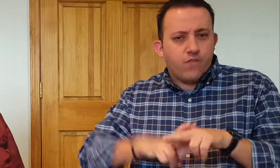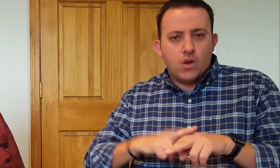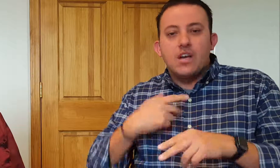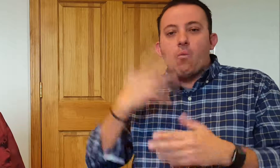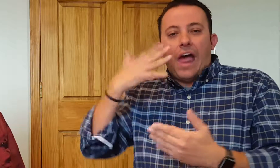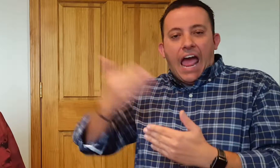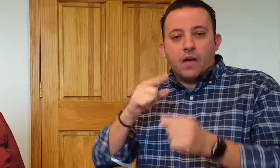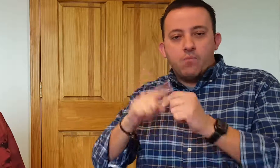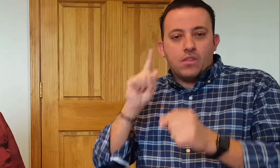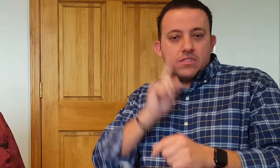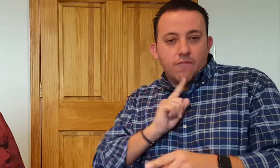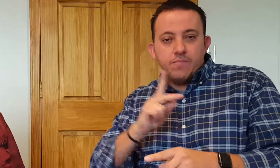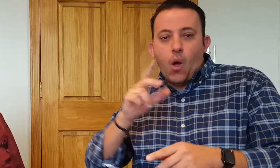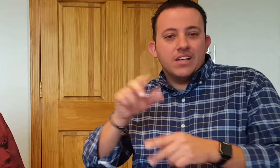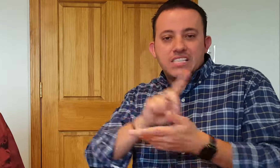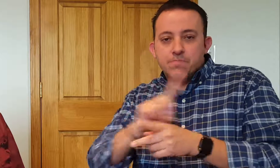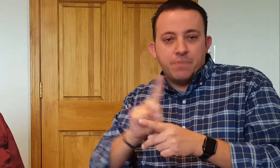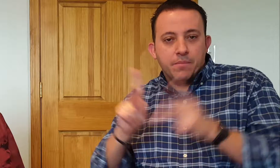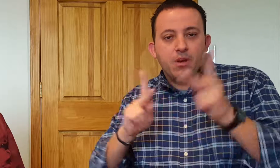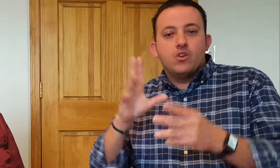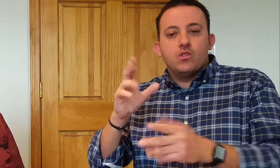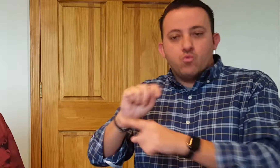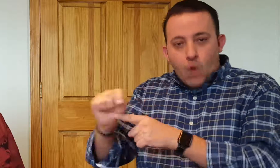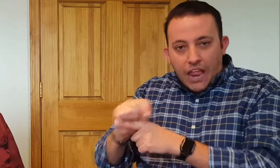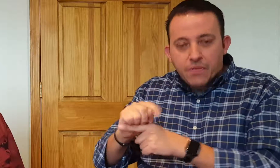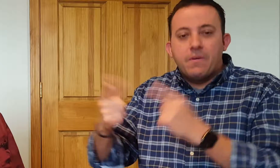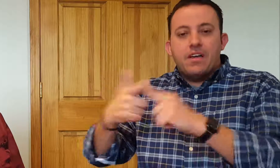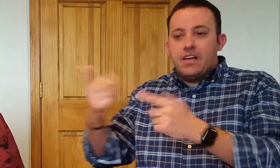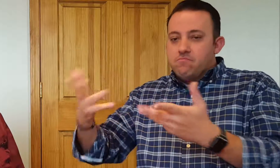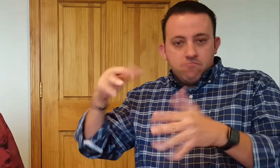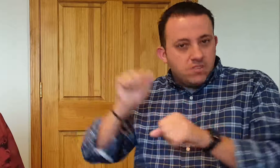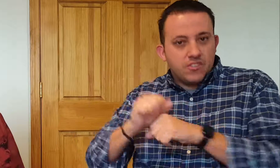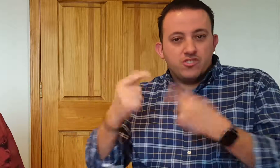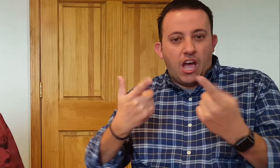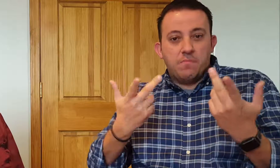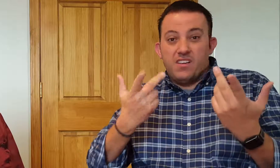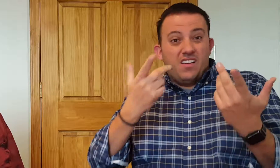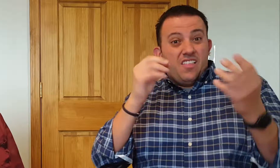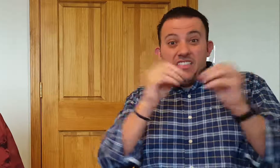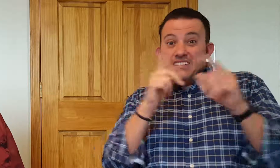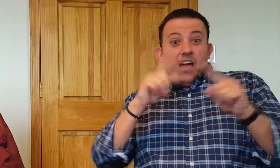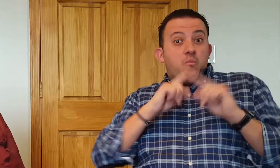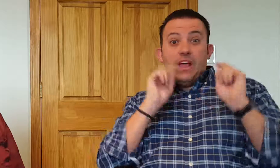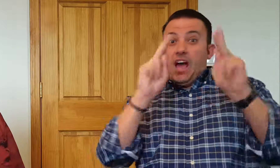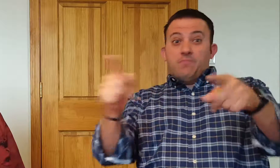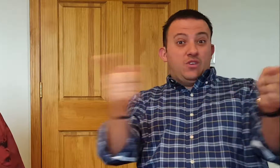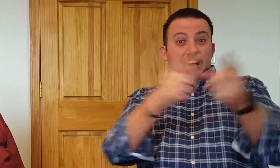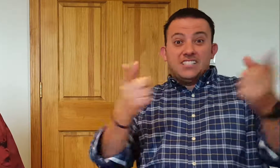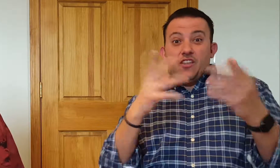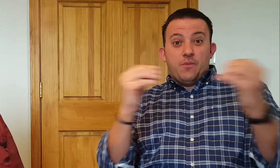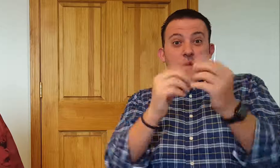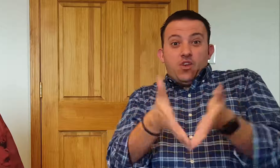we're able to grow more and make or get more machines, too. Of course we're also able to hire more Deaf people or people with disabilities,